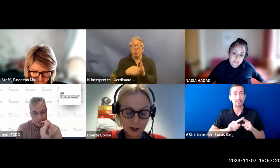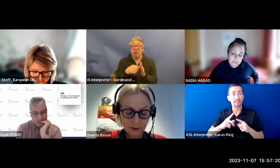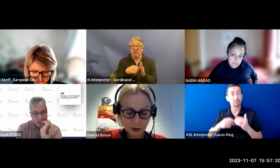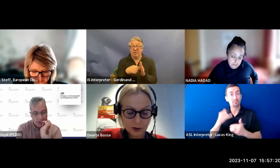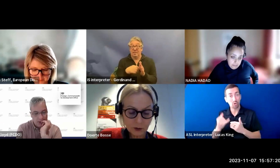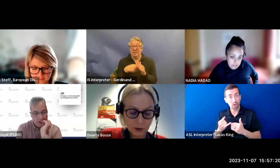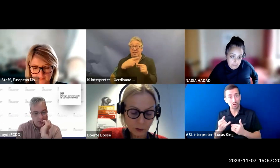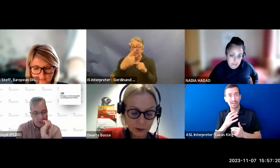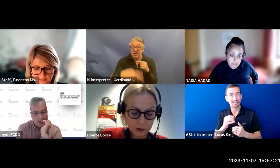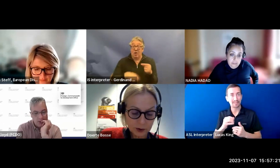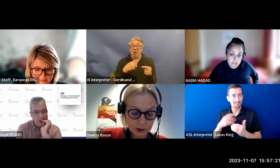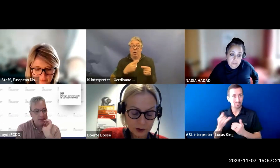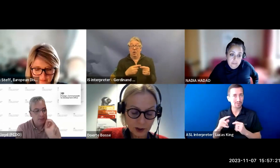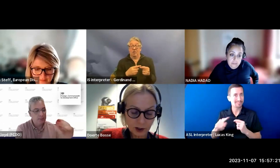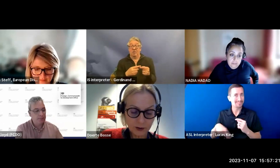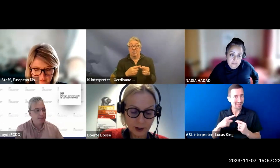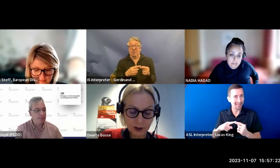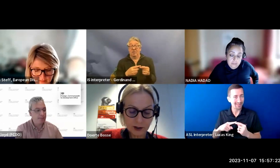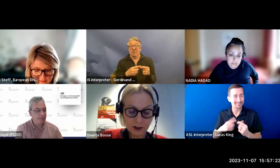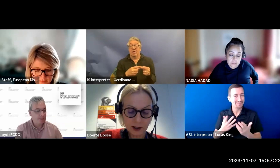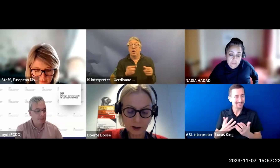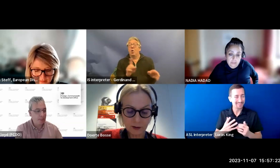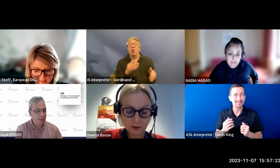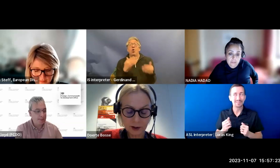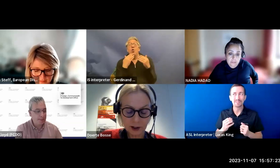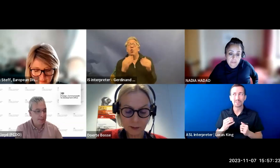What is a good opportunity is when we come